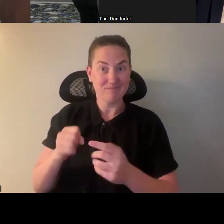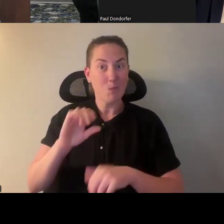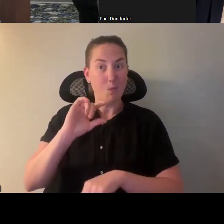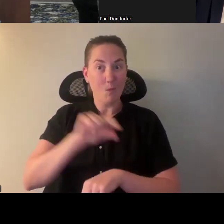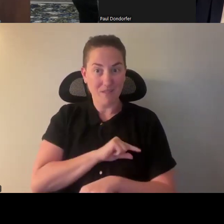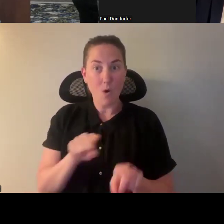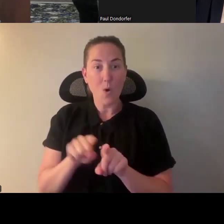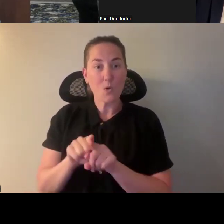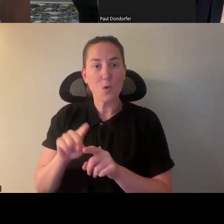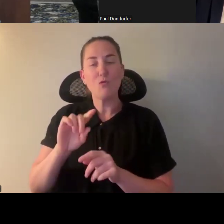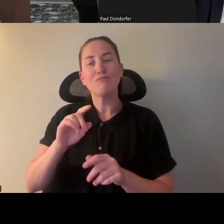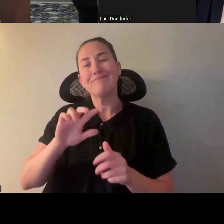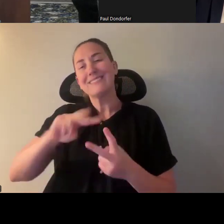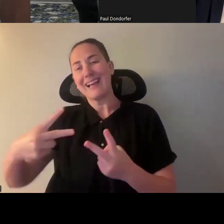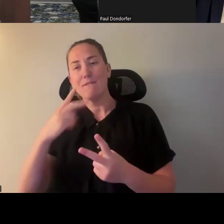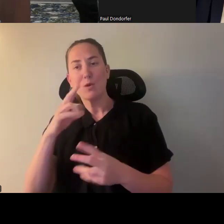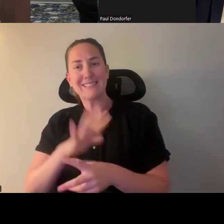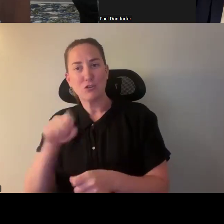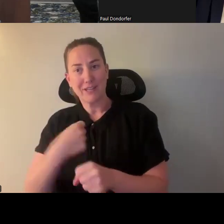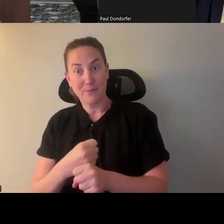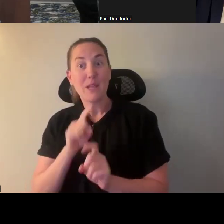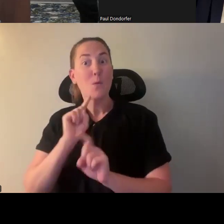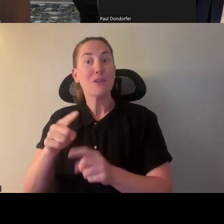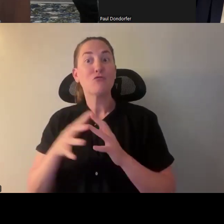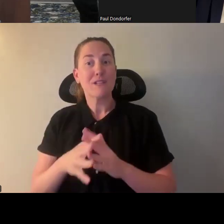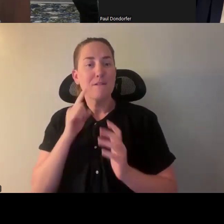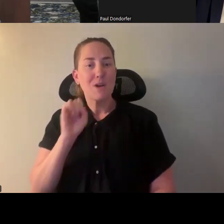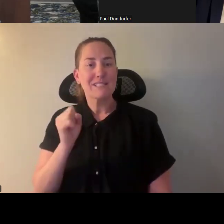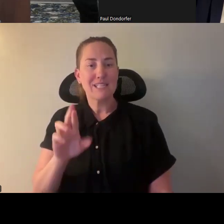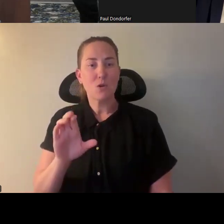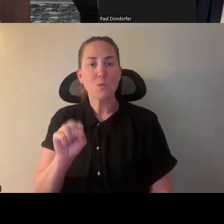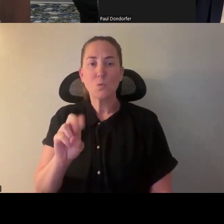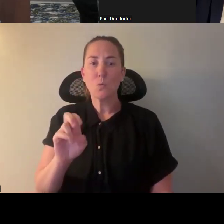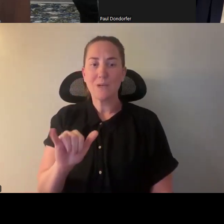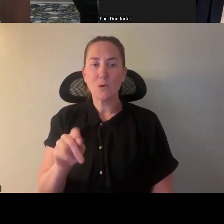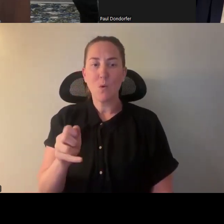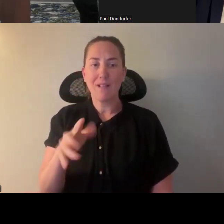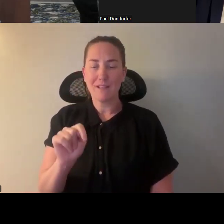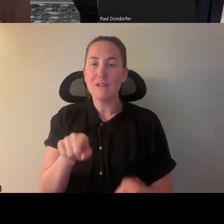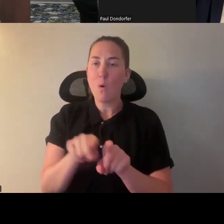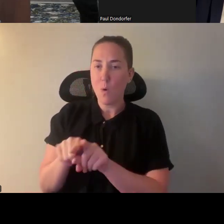Nicholas went on to wrestle at Sunni Courtland and currently helps coach and train wrestlers at HFL